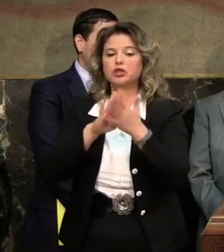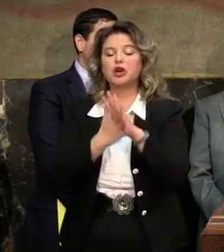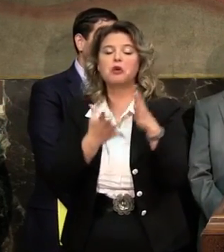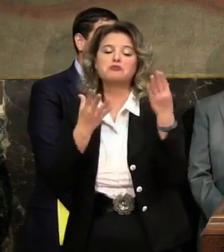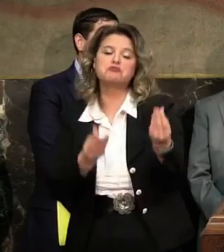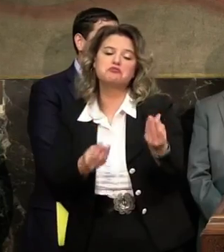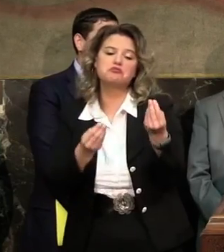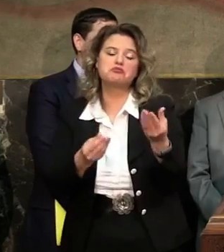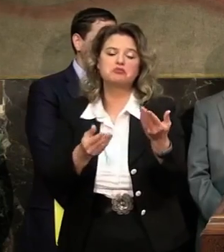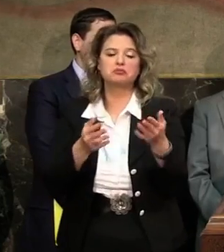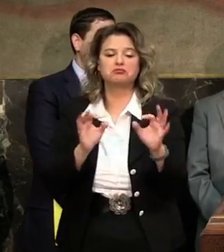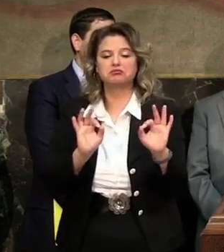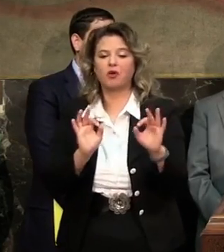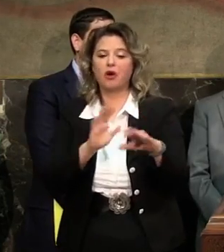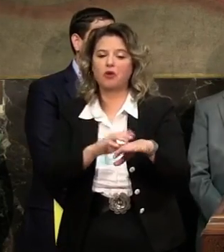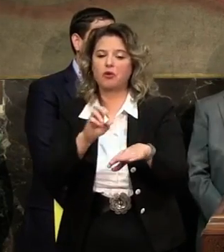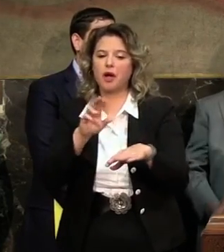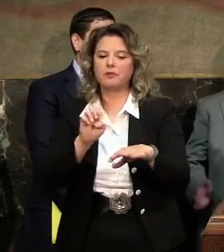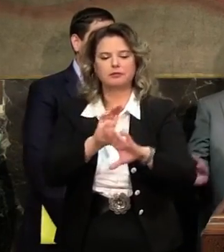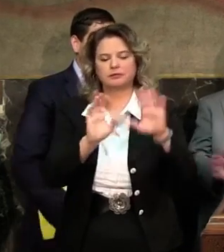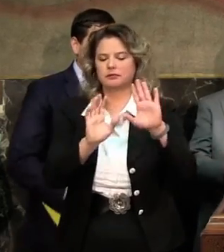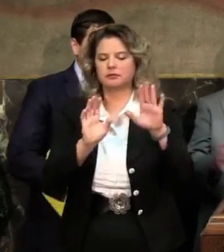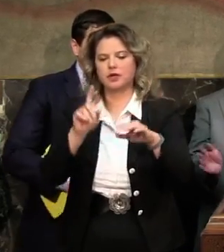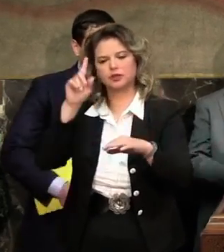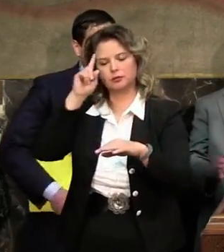rehabilitation thank